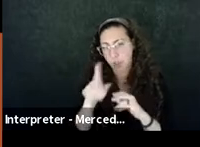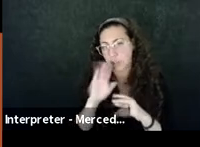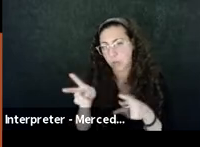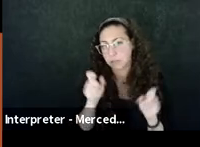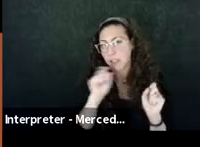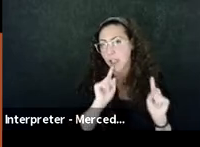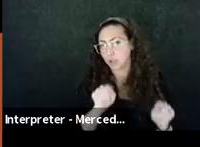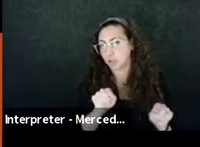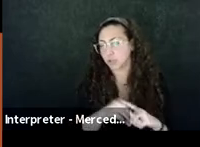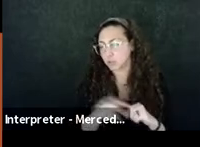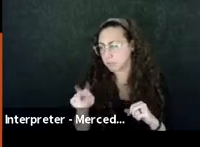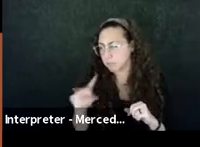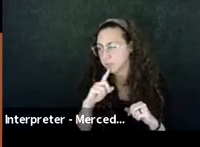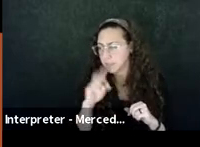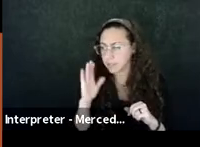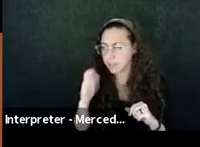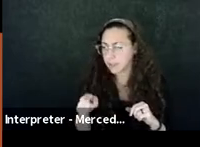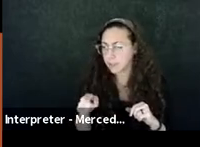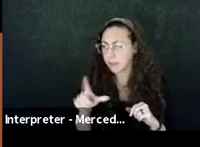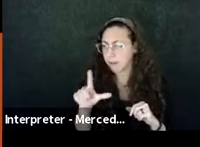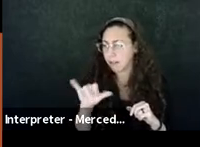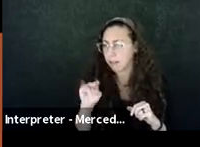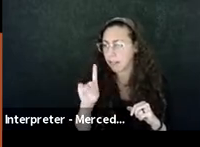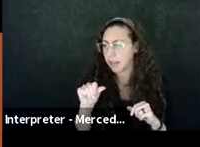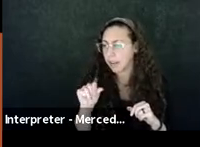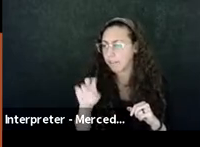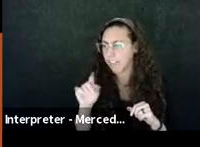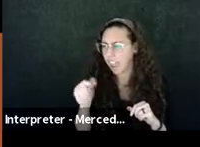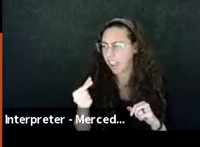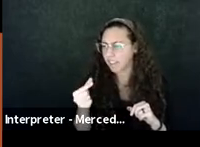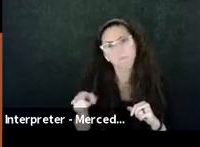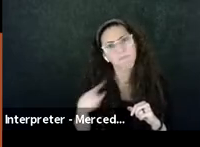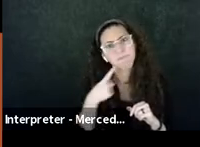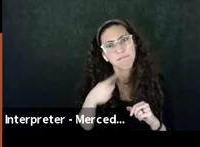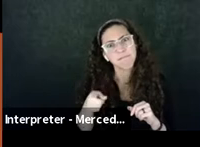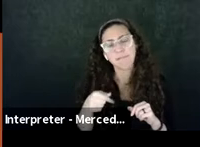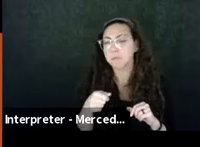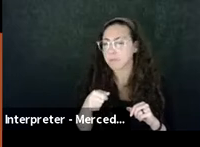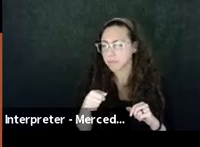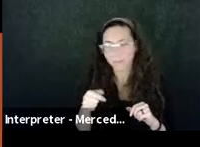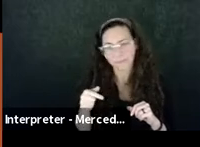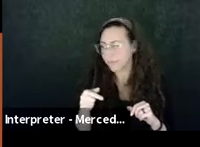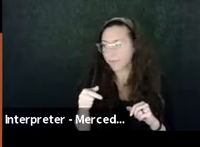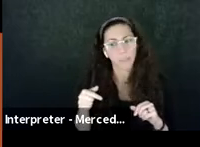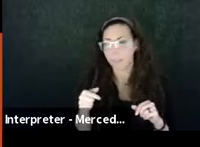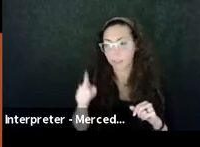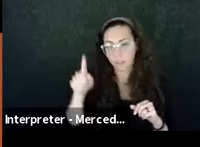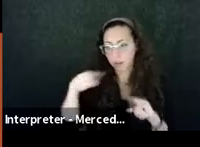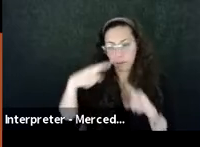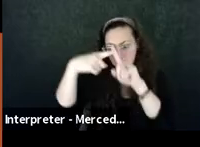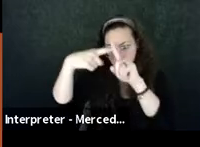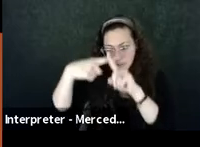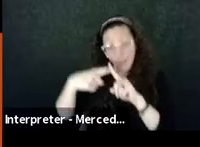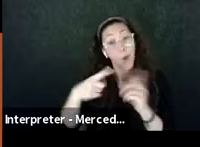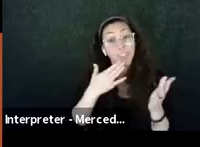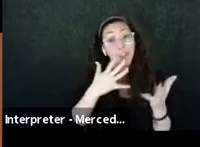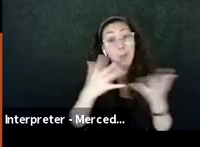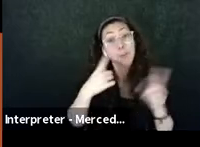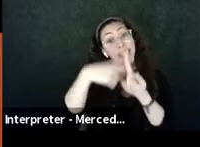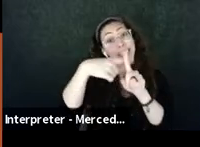Natalie Chavez: So it looks like Linda Vang could see. I don't know. These are all positive kind of comments. Thank you guys for all the positive comments. I'm just asking.